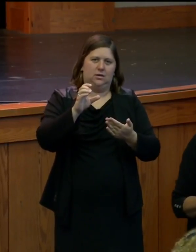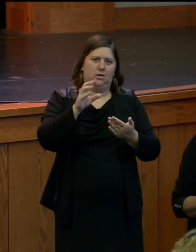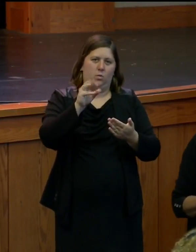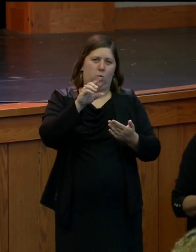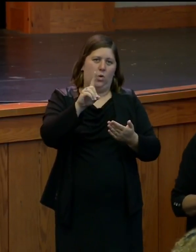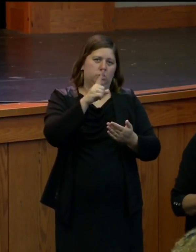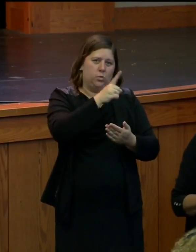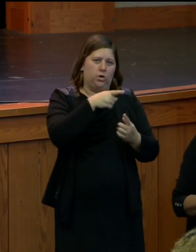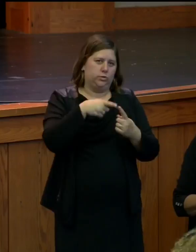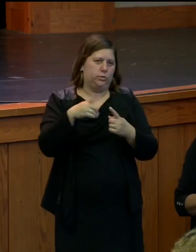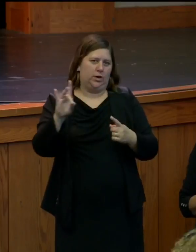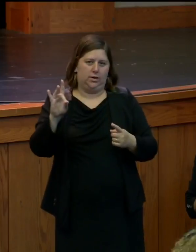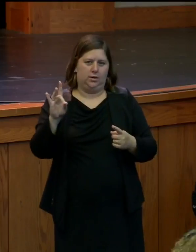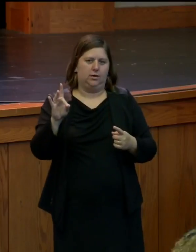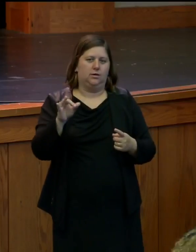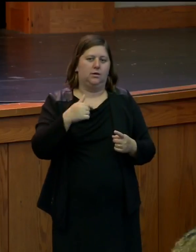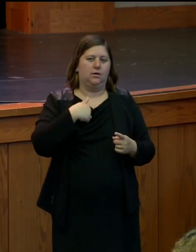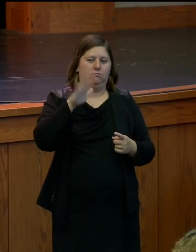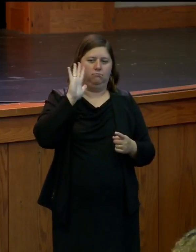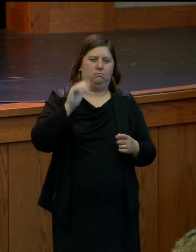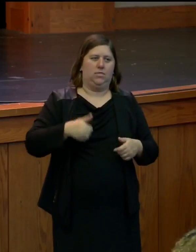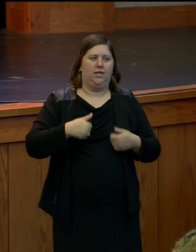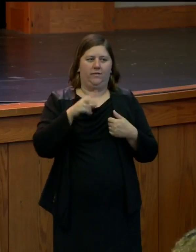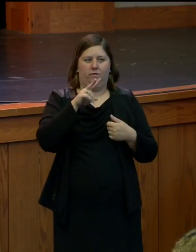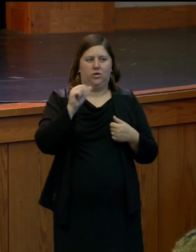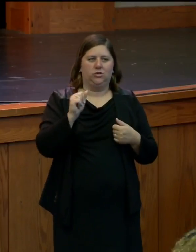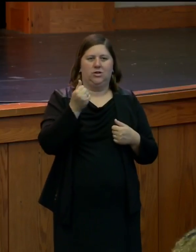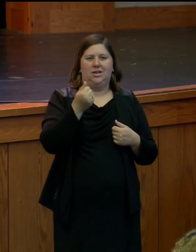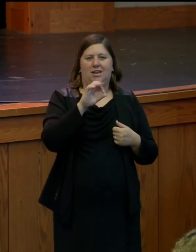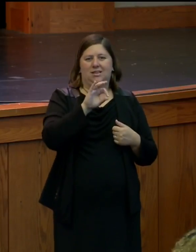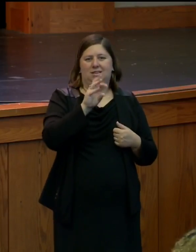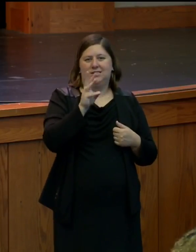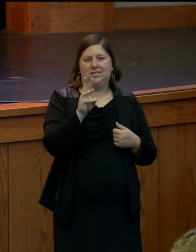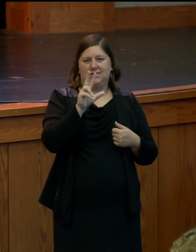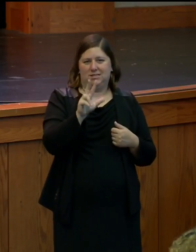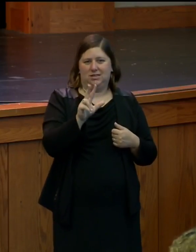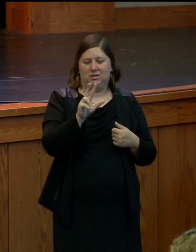I AM FORMERLY FROM VIRGINIA IN 1963 I WAS HIRED BY MR. BENJAMIN